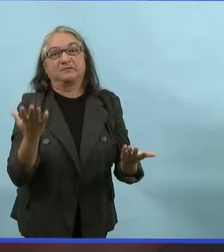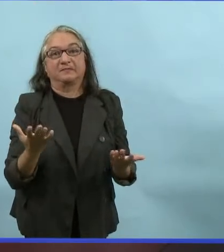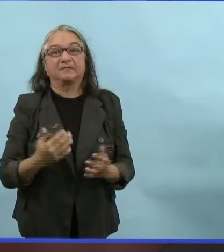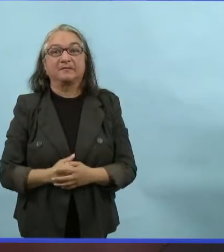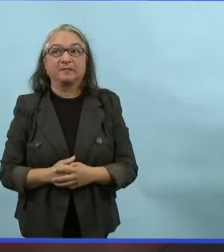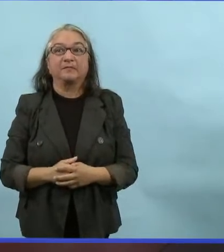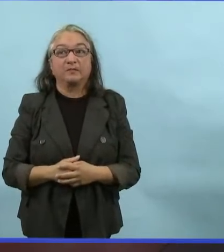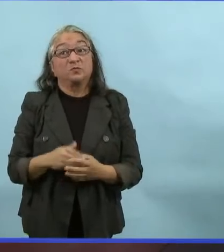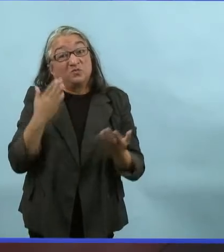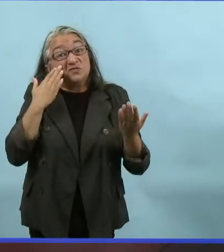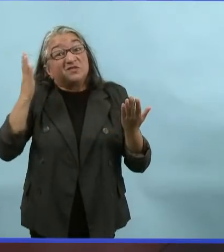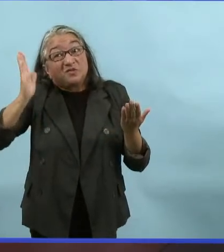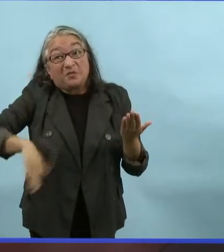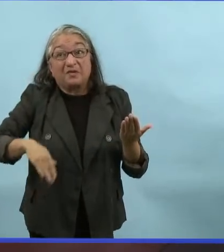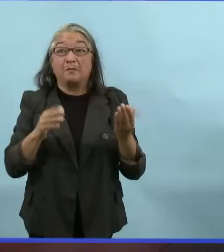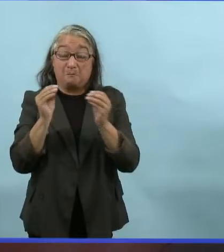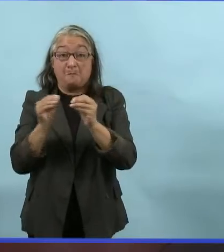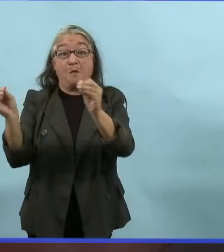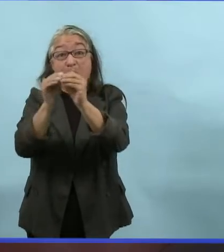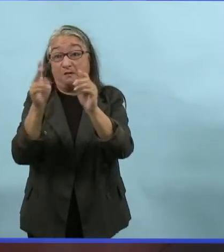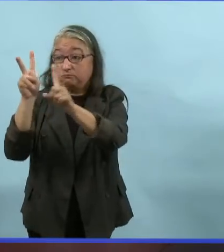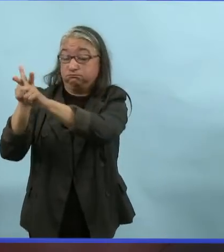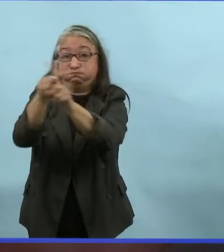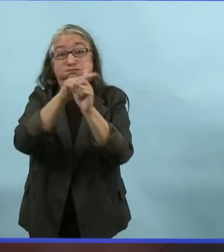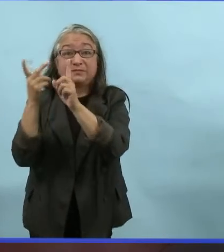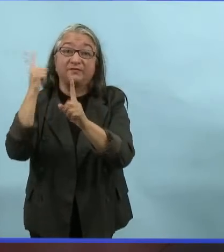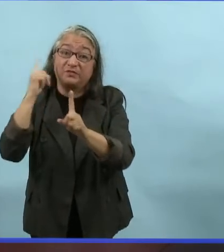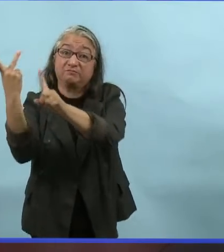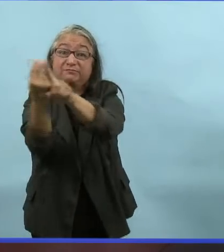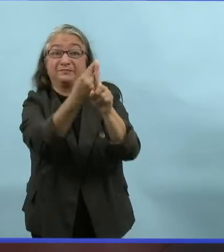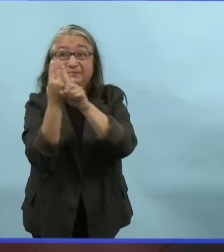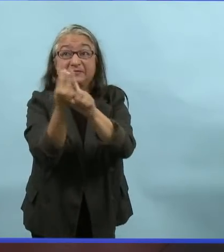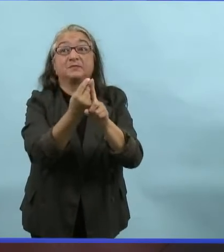uptake that we're getting we're going to see that and we're also going to see a decline in severe